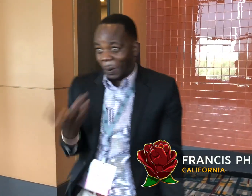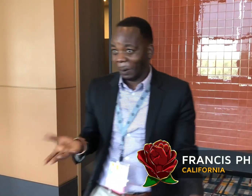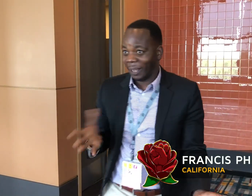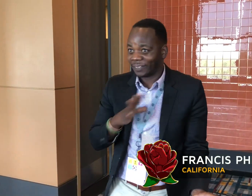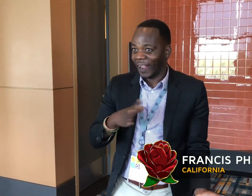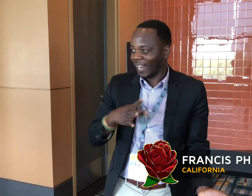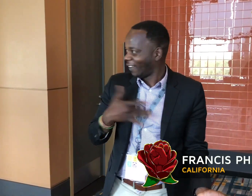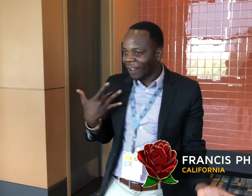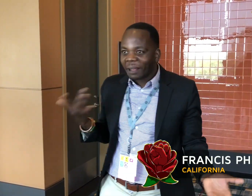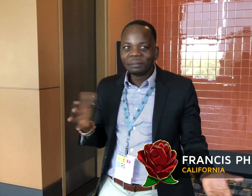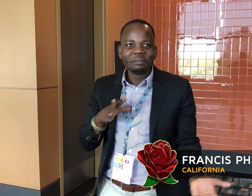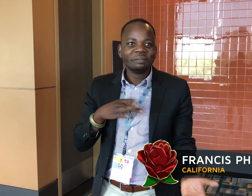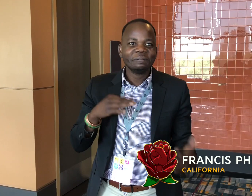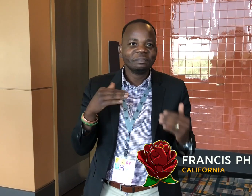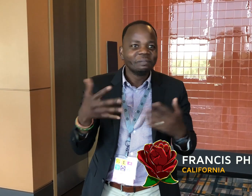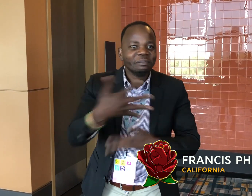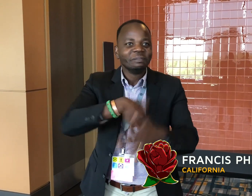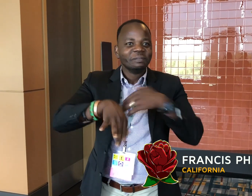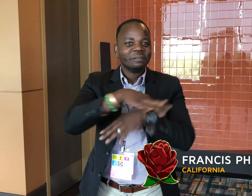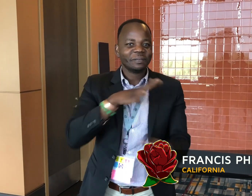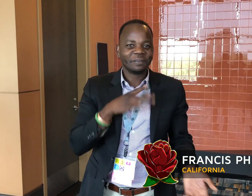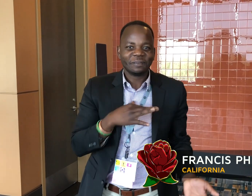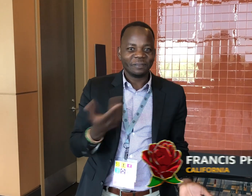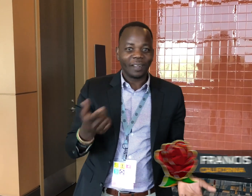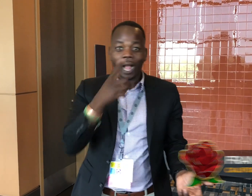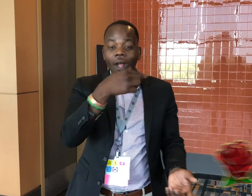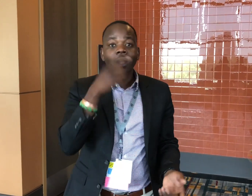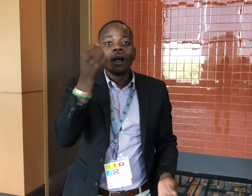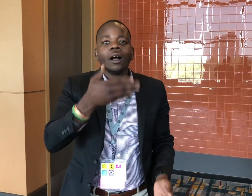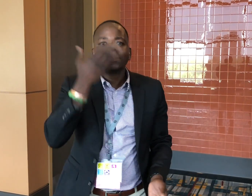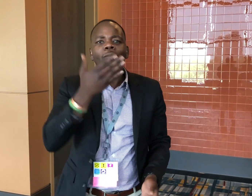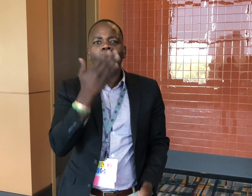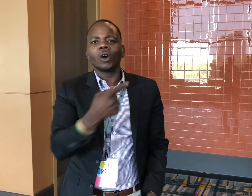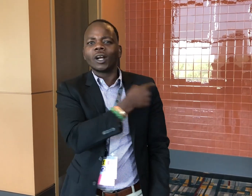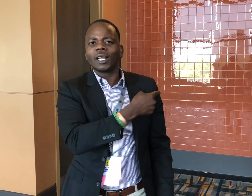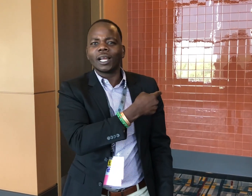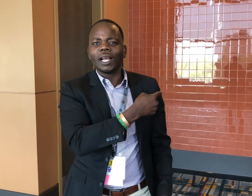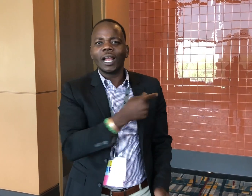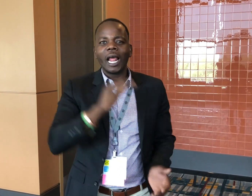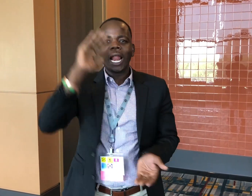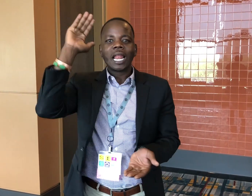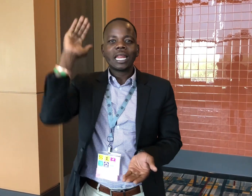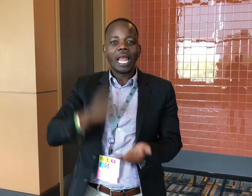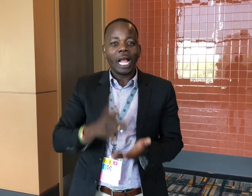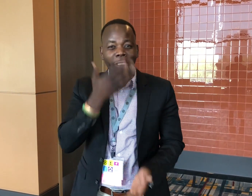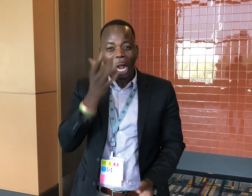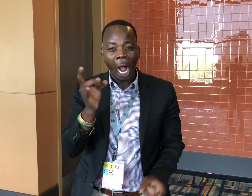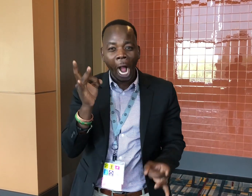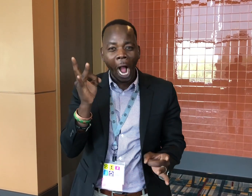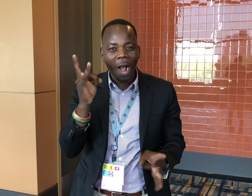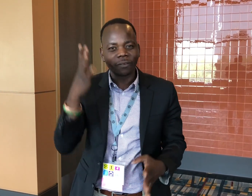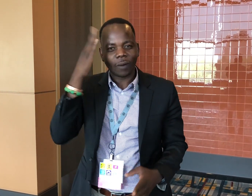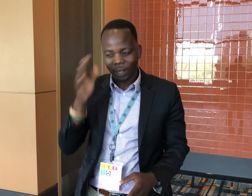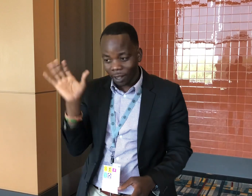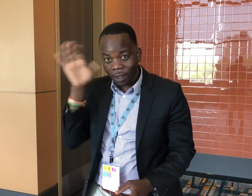I think it’s cool! I’m fine with it. It felt more interactive which is cool. You know...it smells good in there!